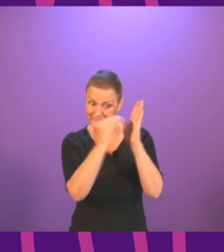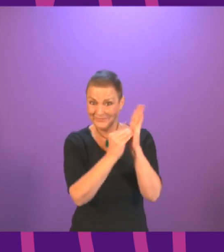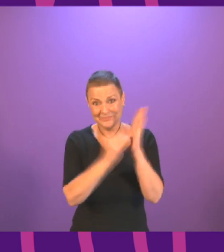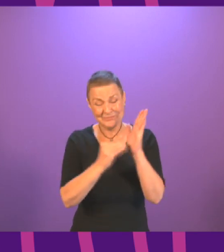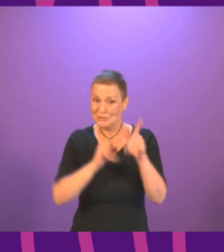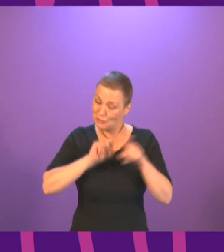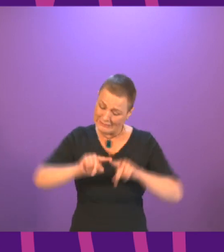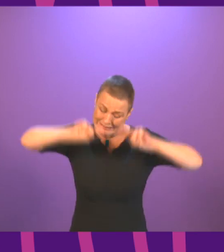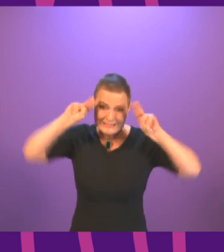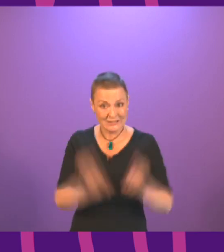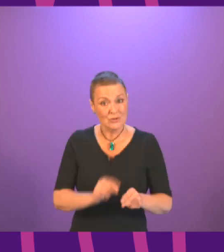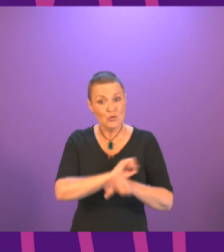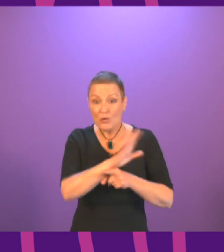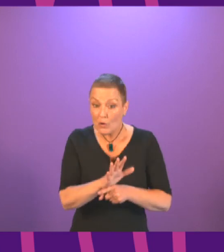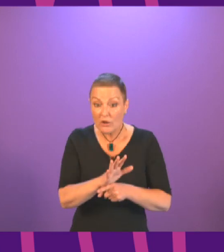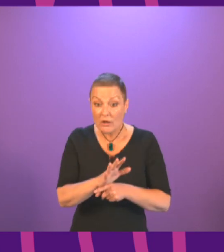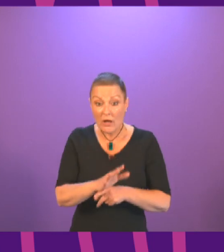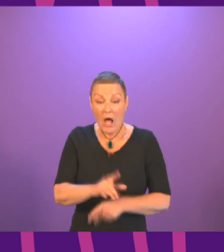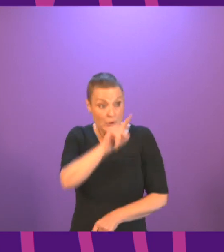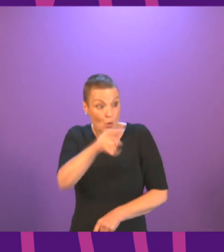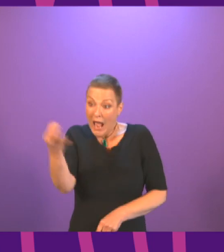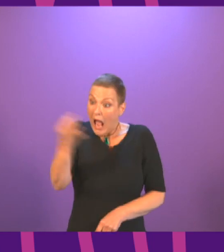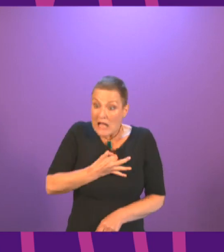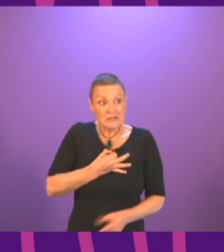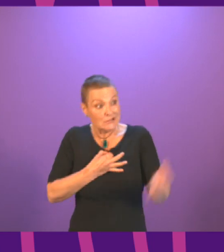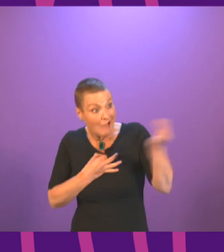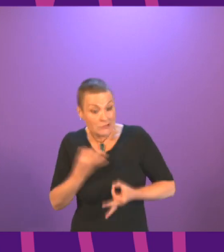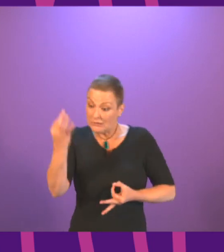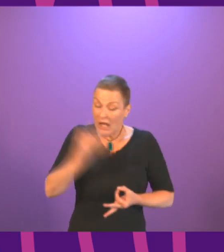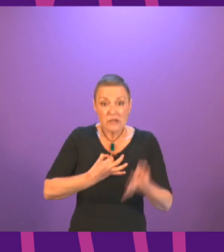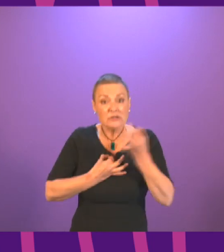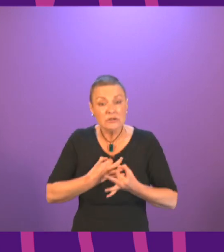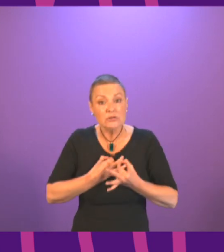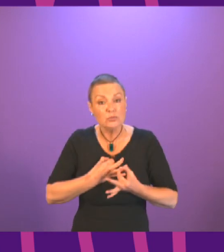and I ask everybody who is very legitimately asking questions about pressure on the health